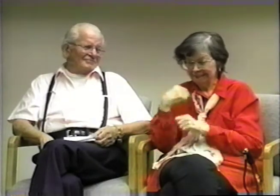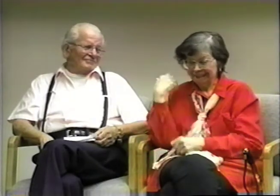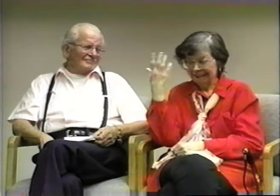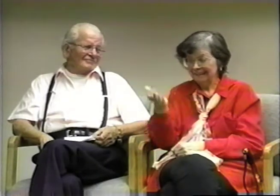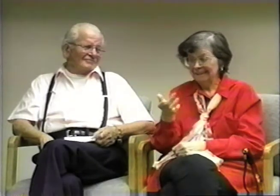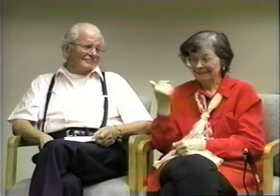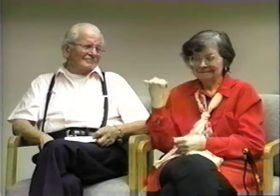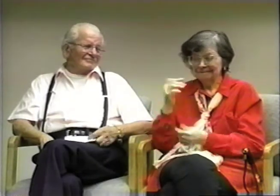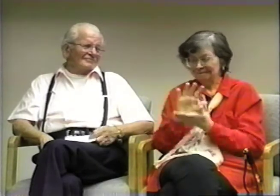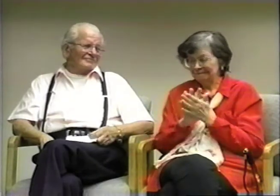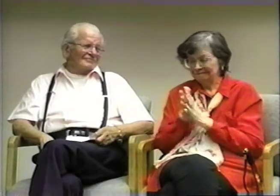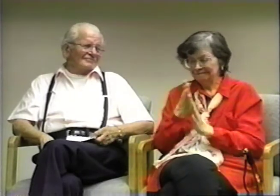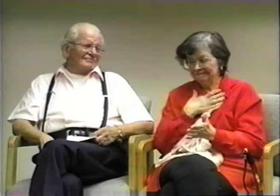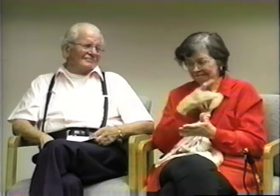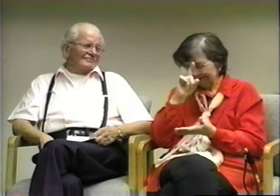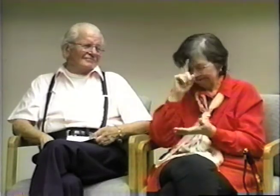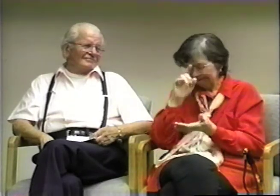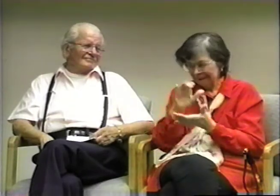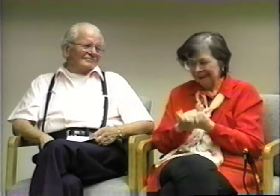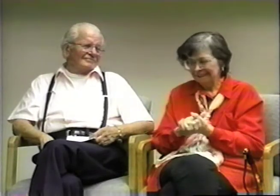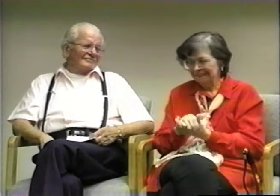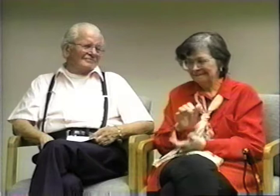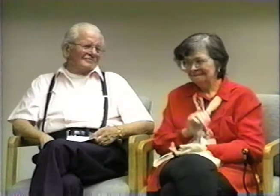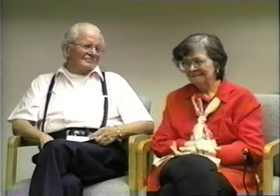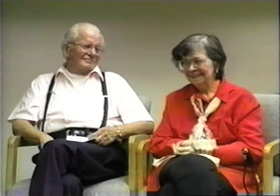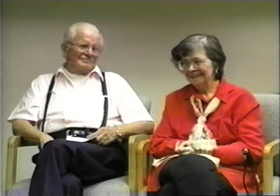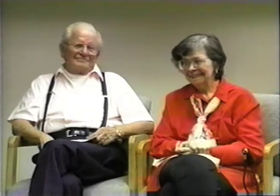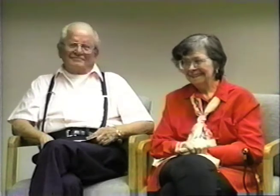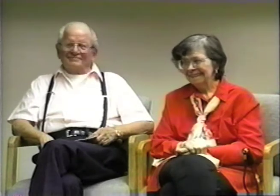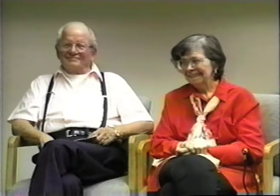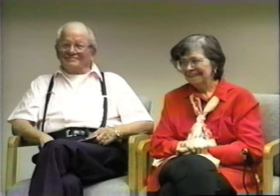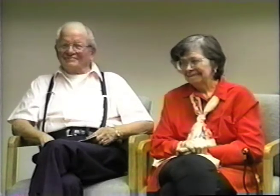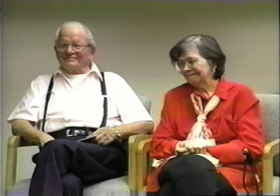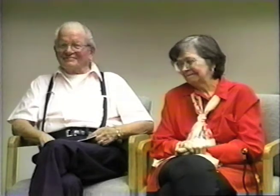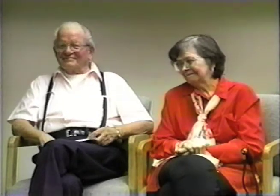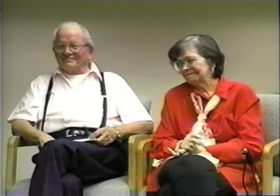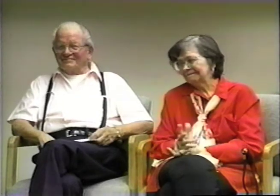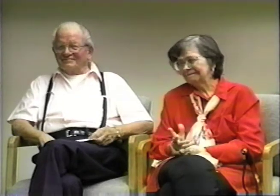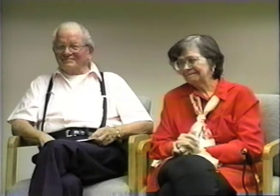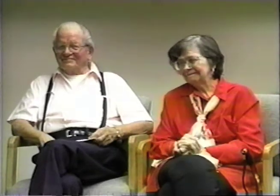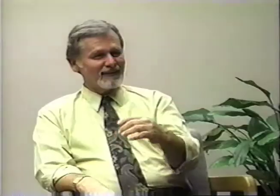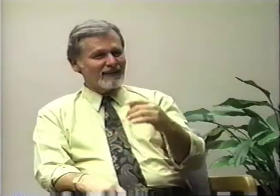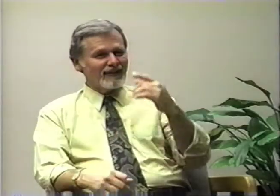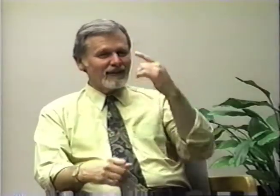I would turn and say "No, I HATE him! I HATE him!" And then, years later, he became my husband.